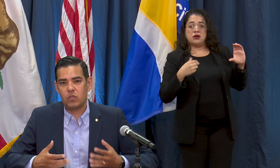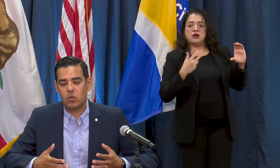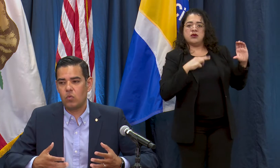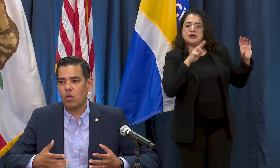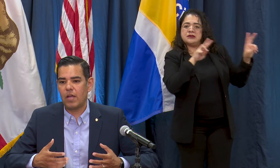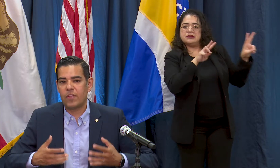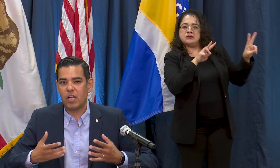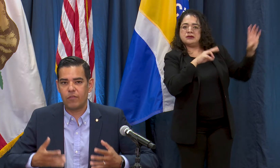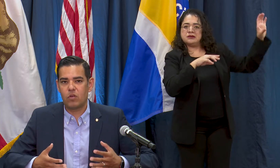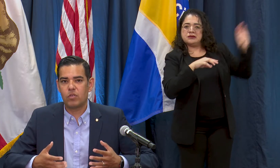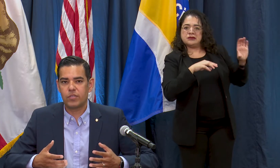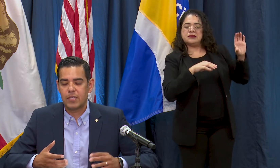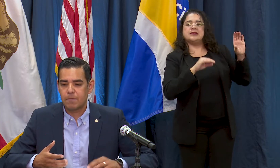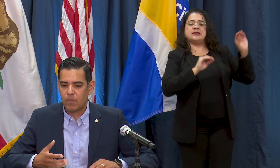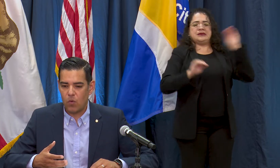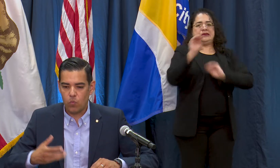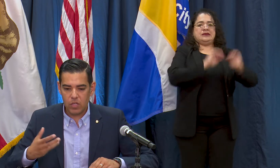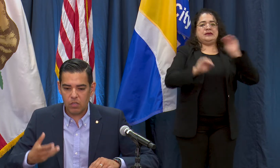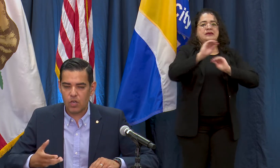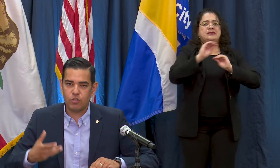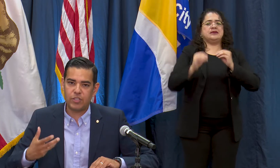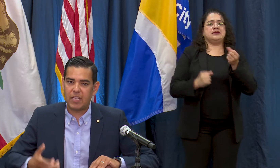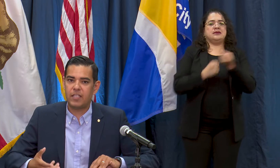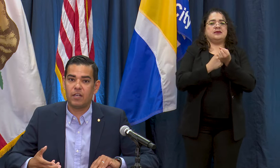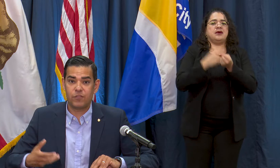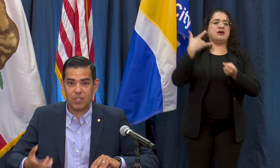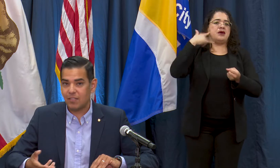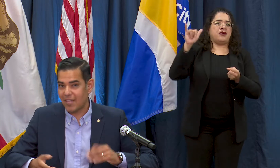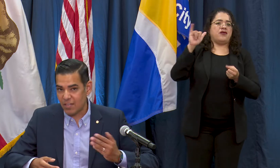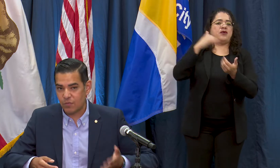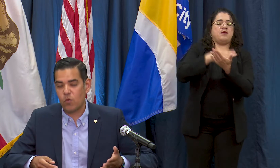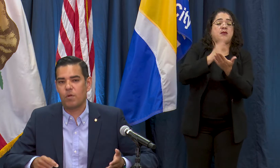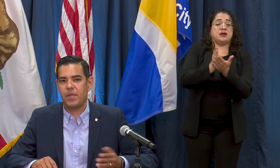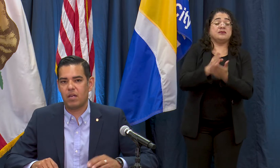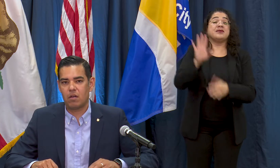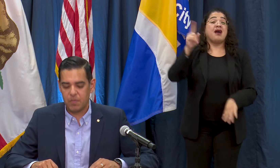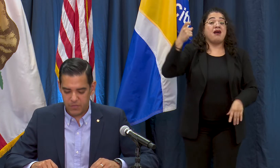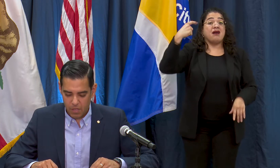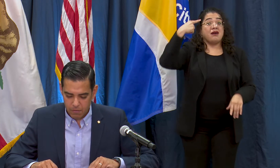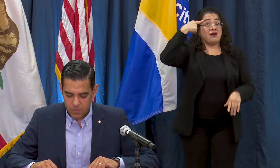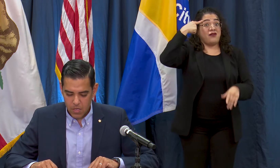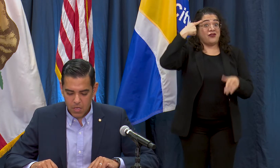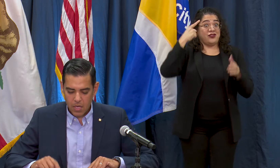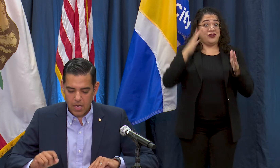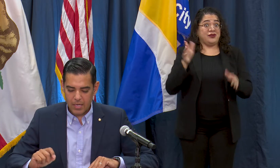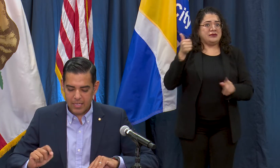to the Governor's a real understanding of cities, as a former mayor himself, he